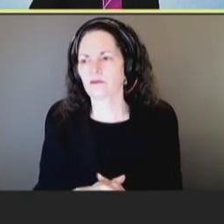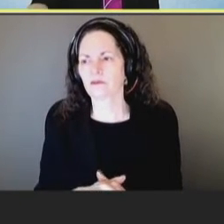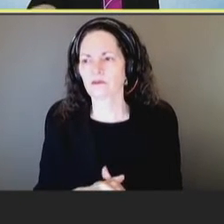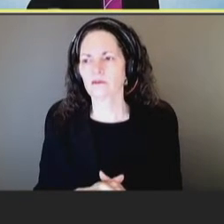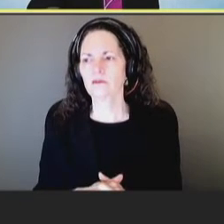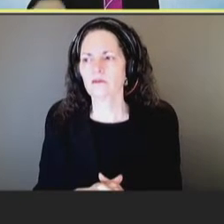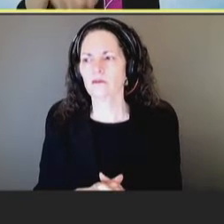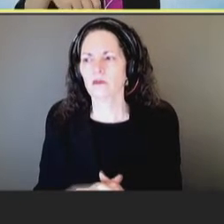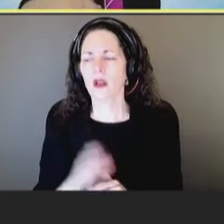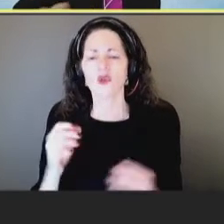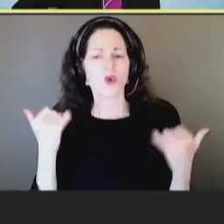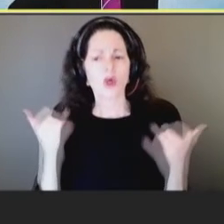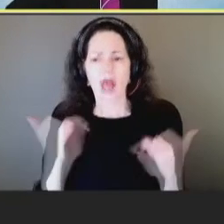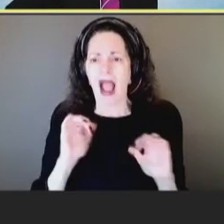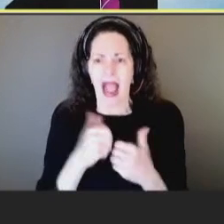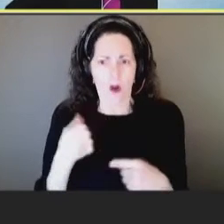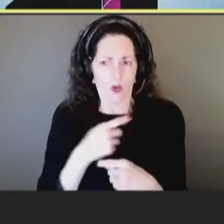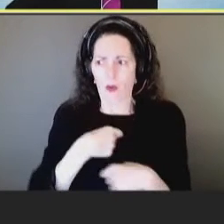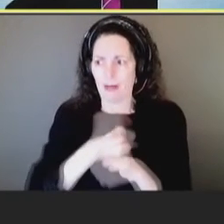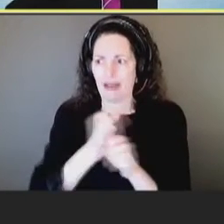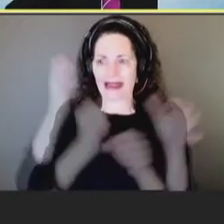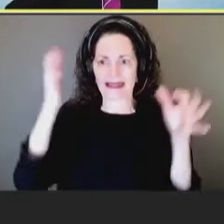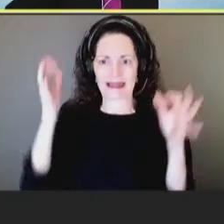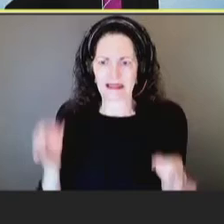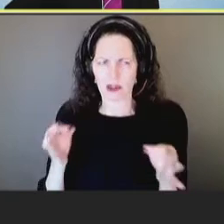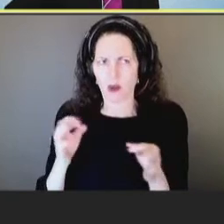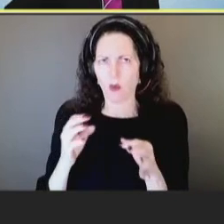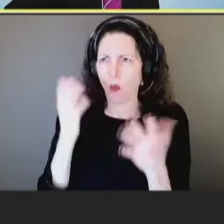So, how do we make decisions about pre-pandemic influenza vaccines? So,